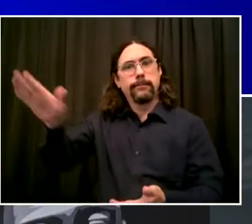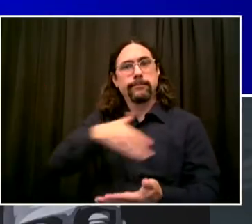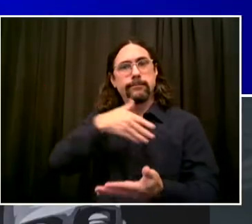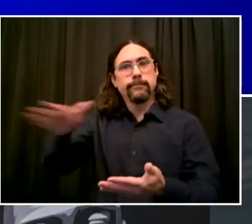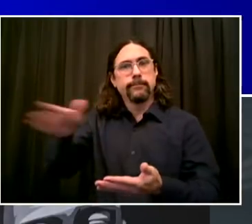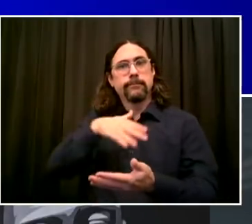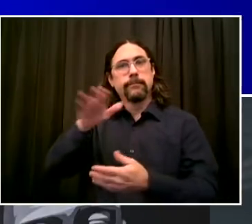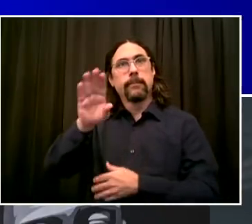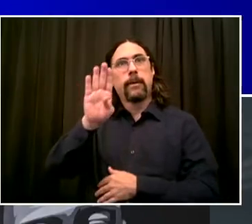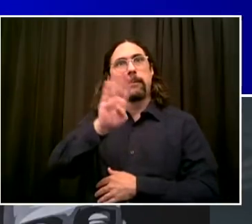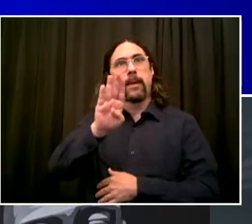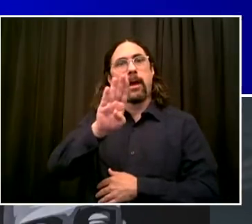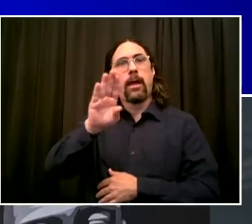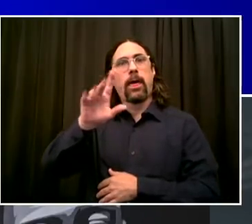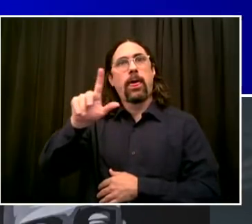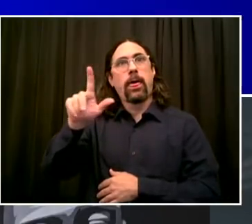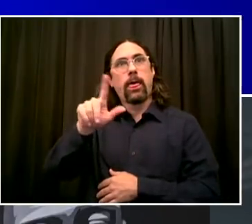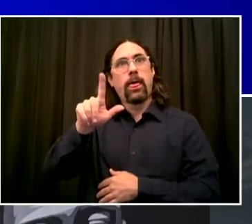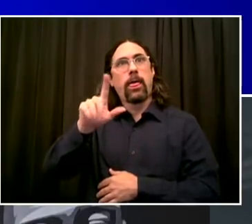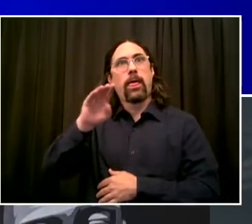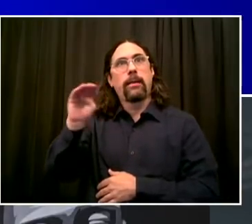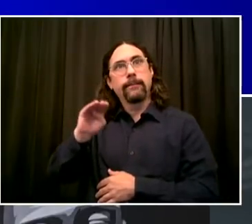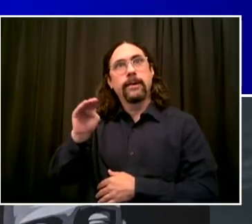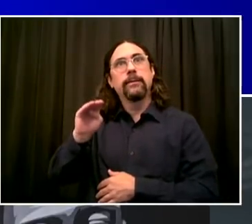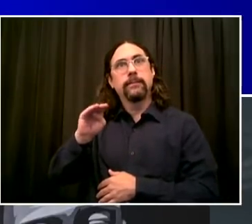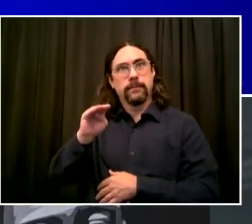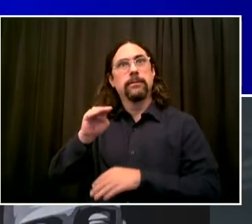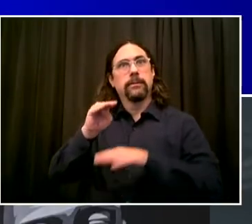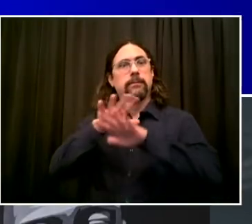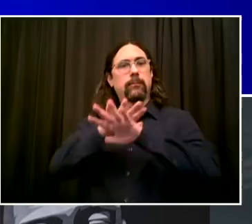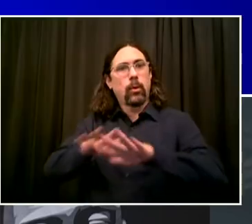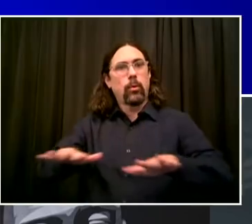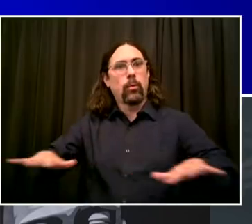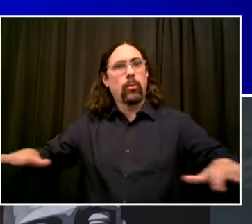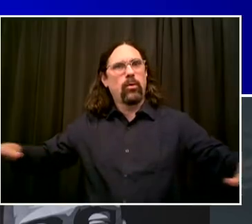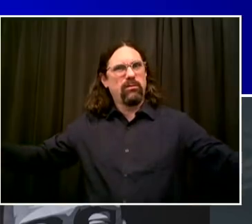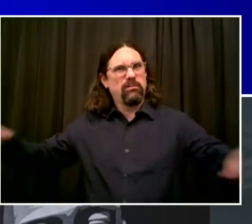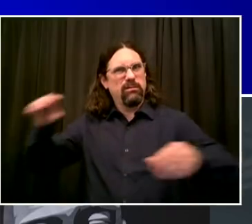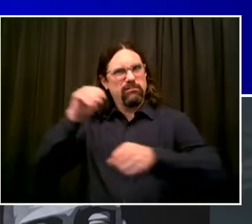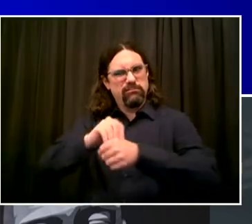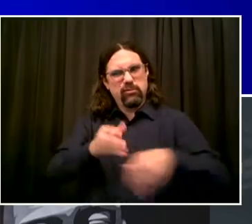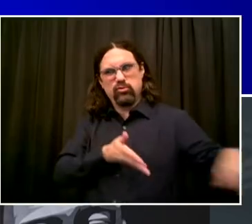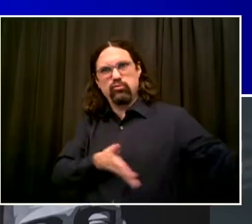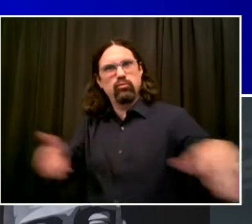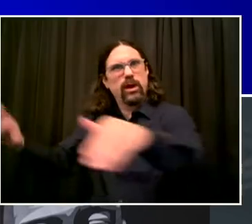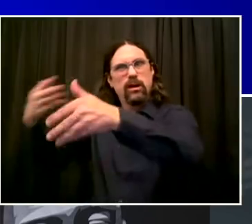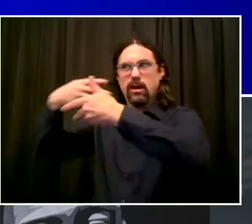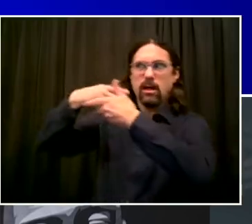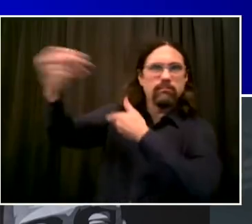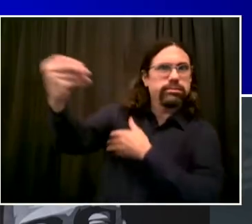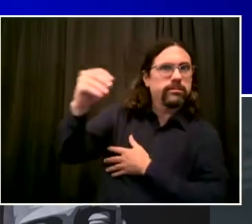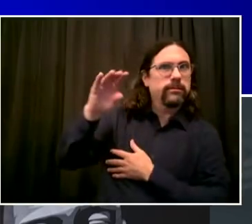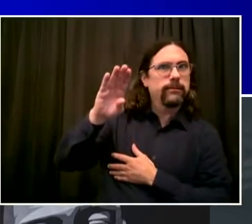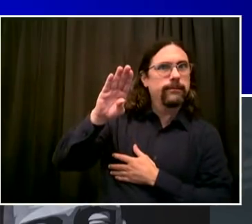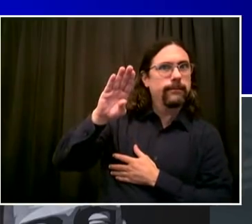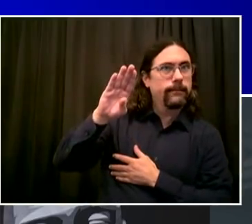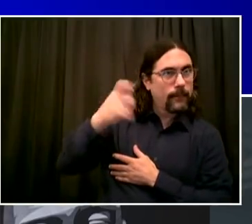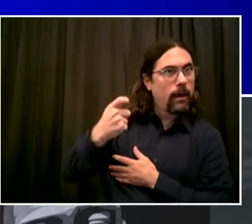WILL MATTER FOR THE FIRST TIME, TOO, THE [INDISCERNIBLE],